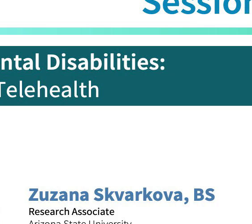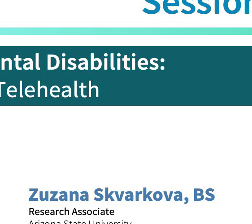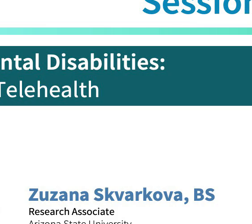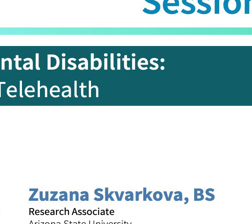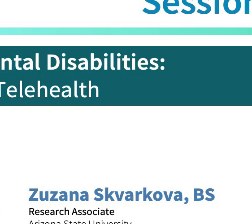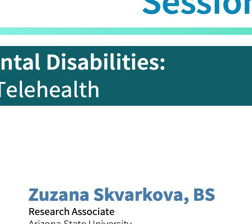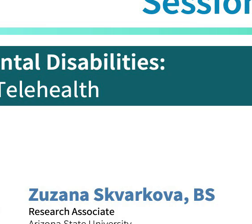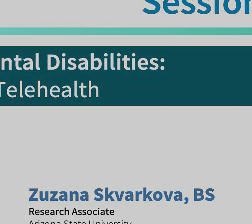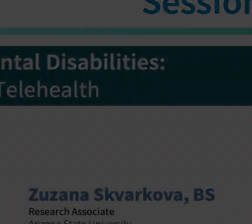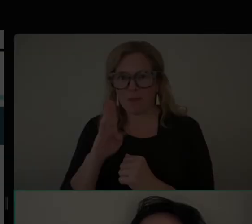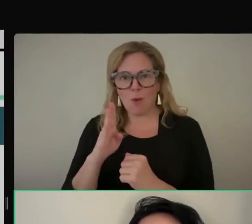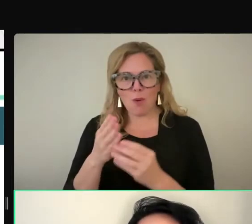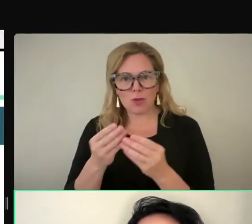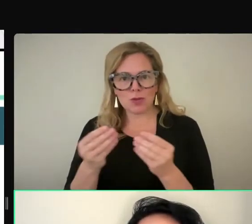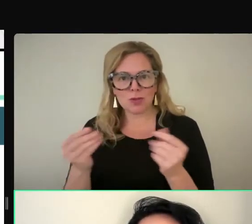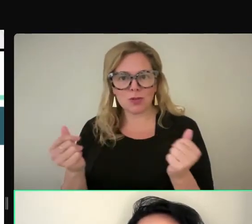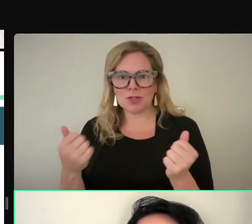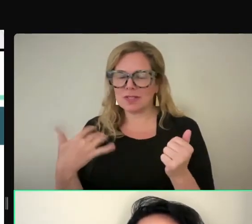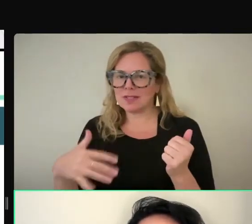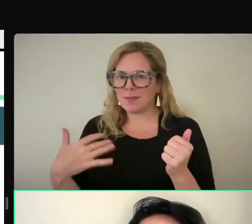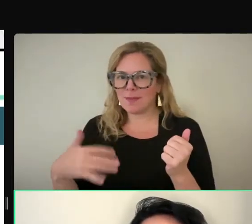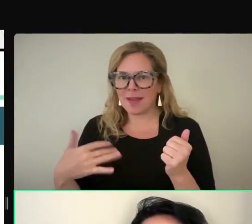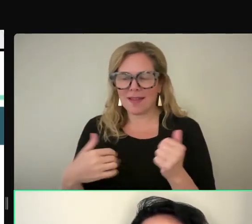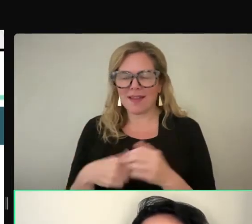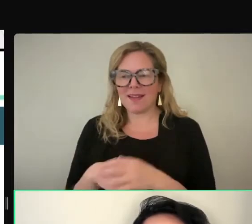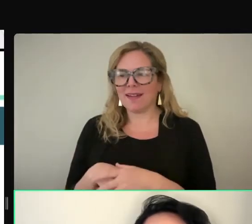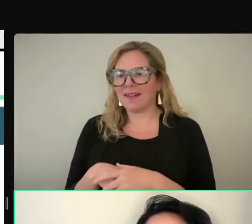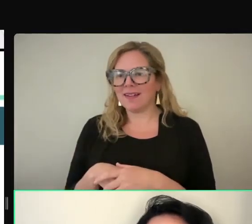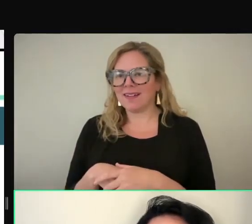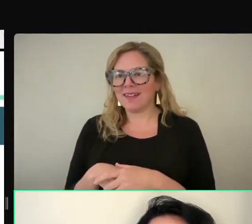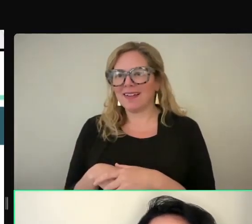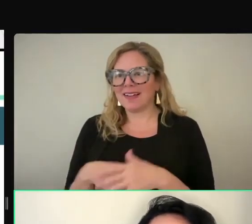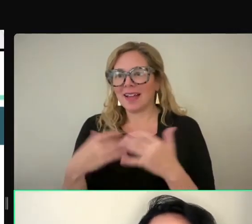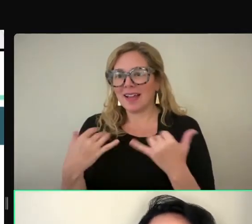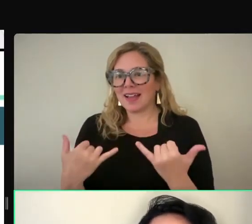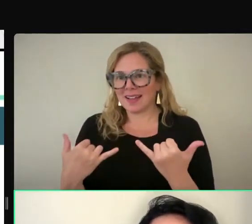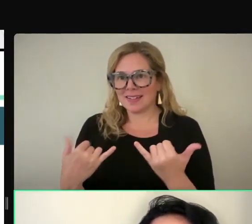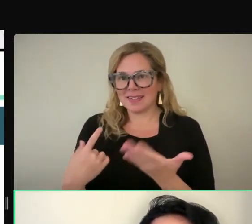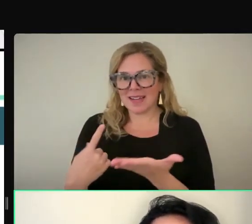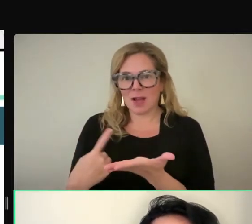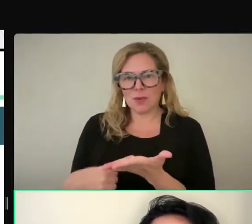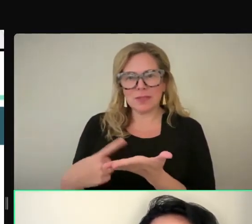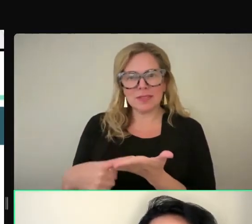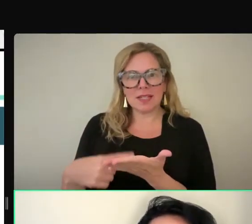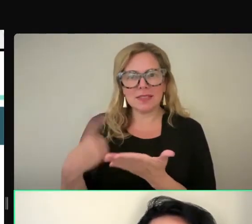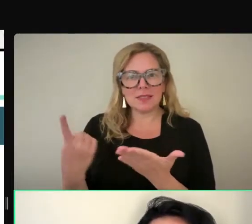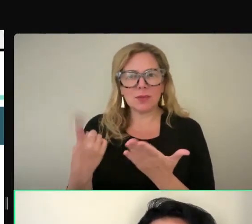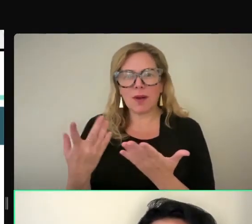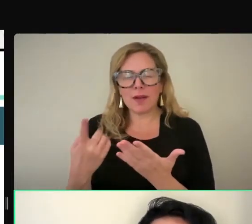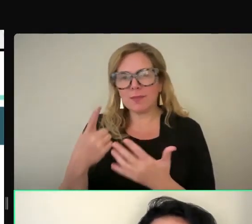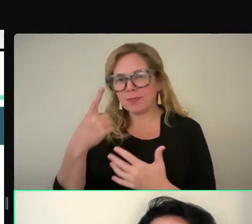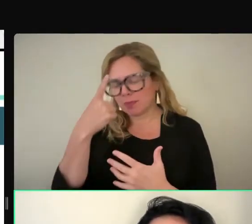Malathi Srinivasan: And we're gonna talk now about autism and intellectual and developmental